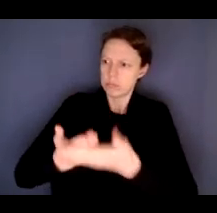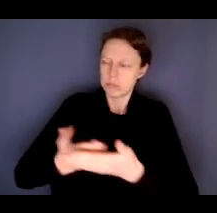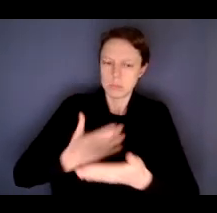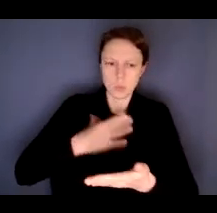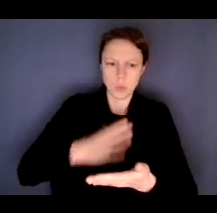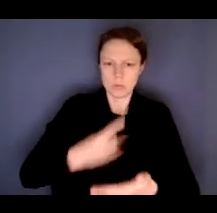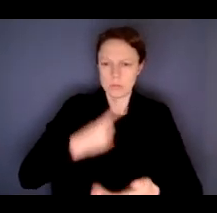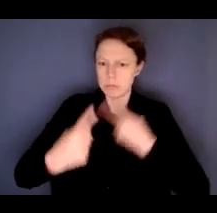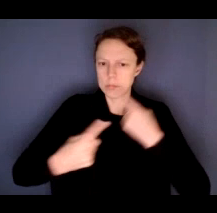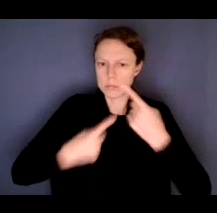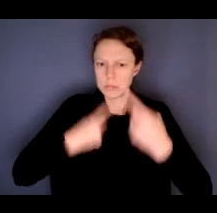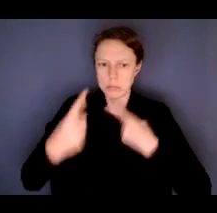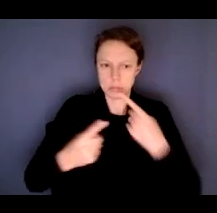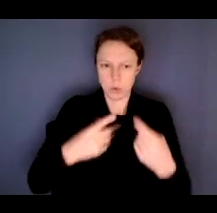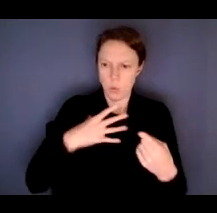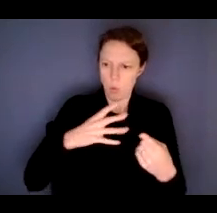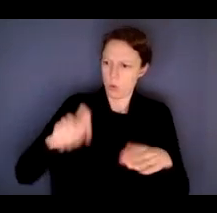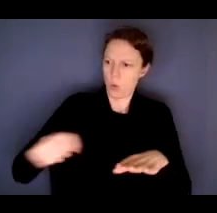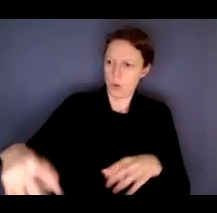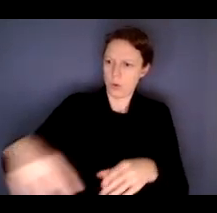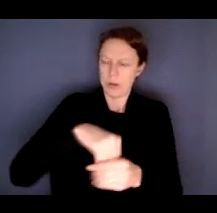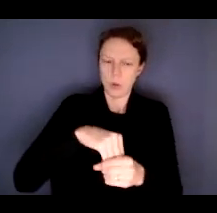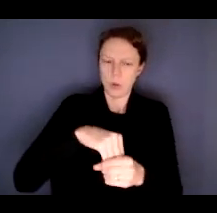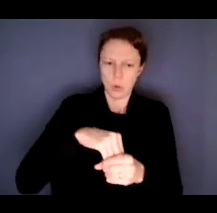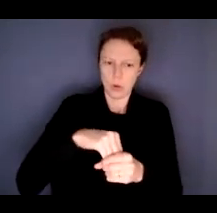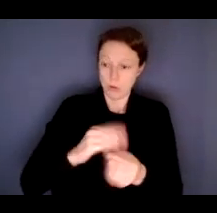would like the court to consider and that's discretionary to the separate representative